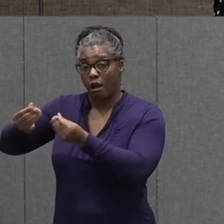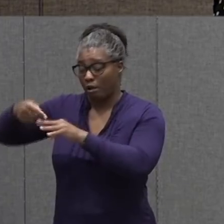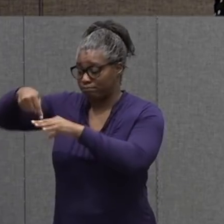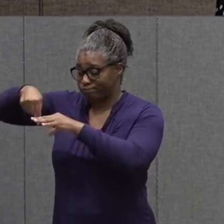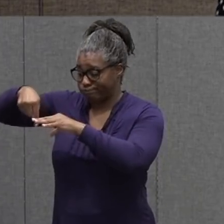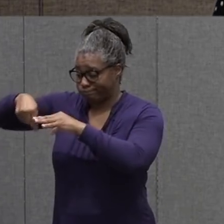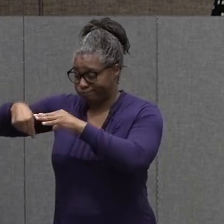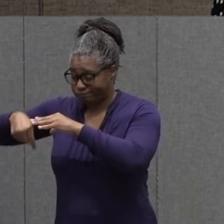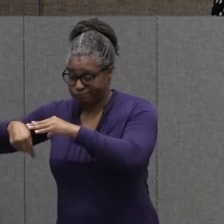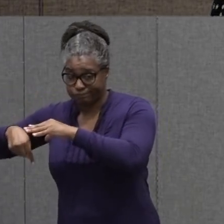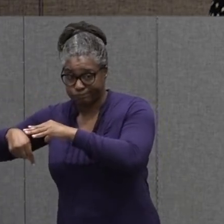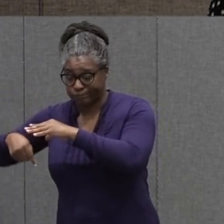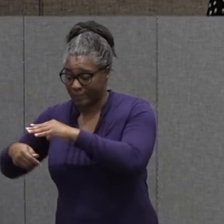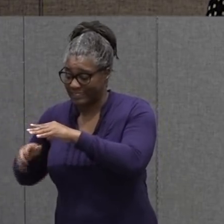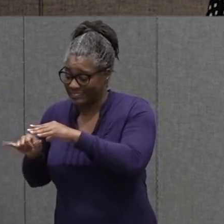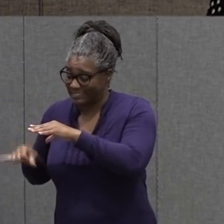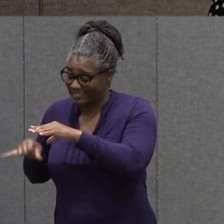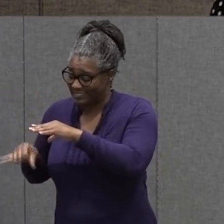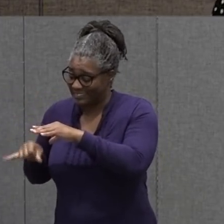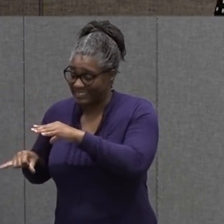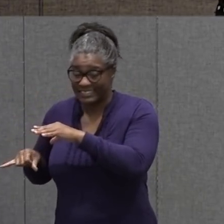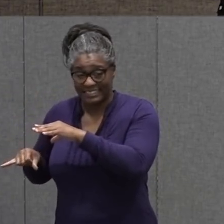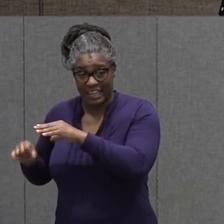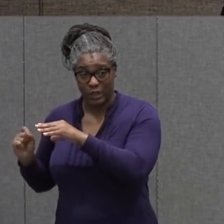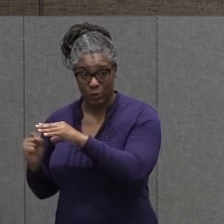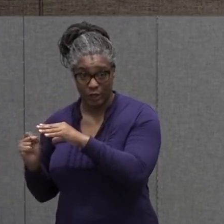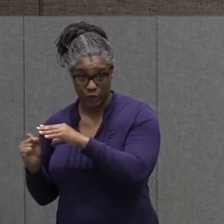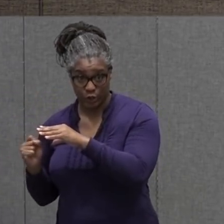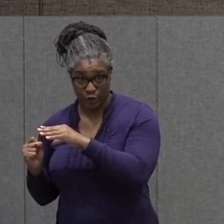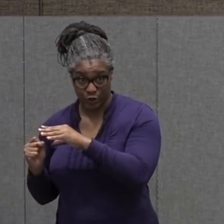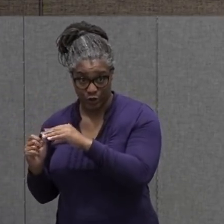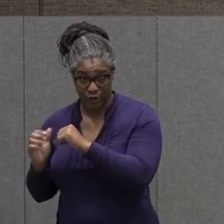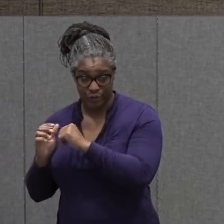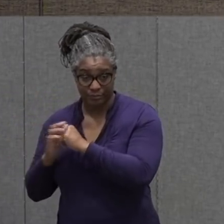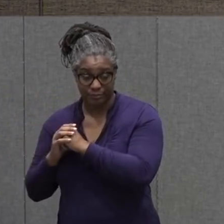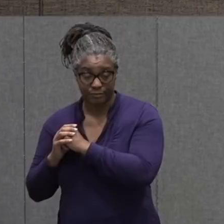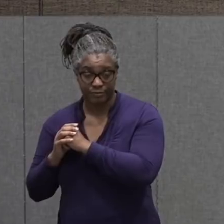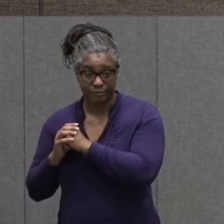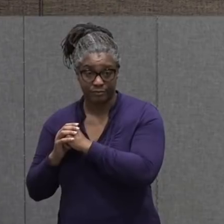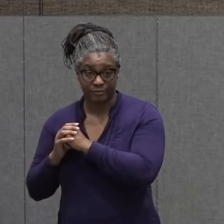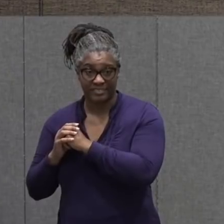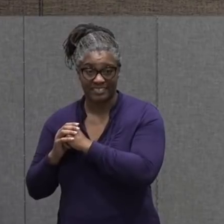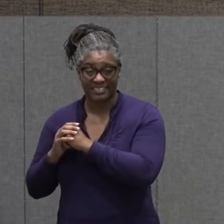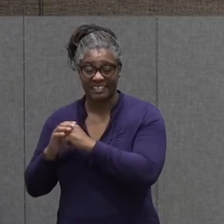And then she found the perfect place to land and she was able to thrive.